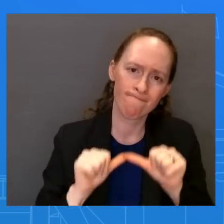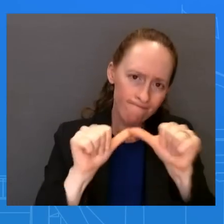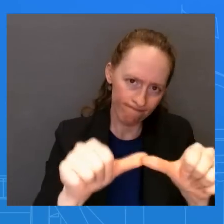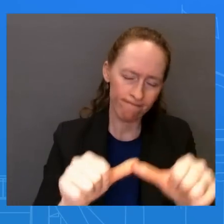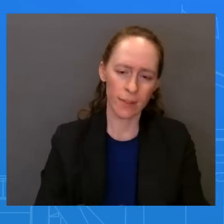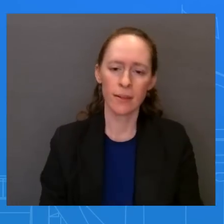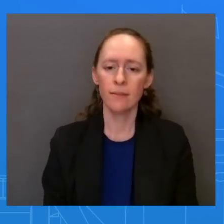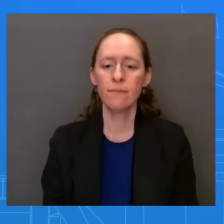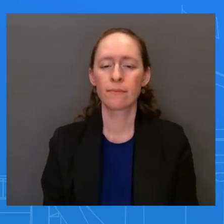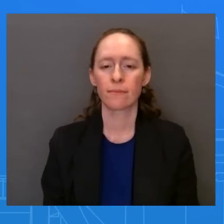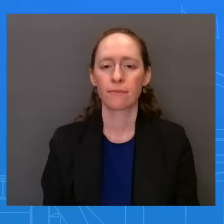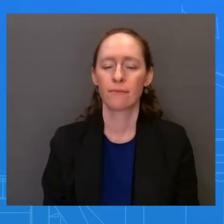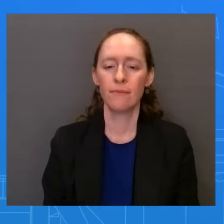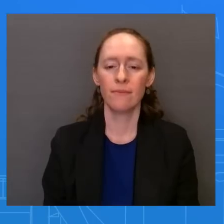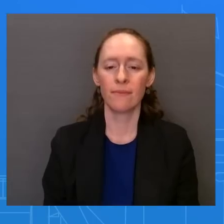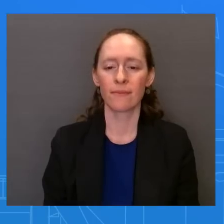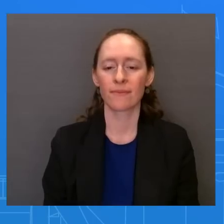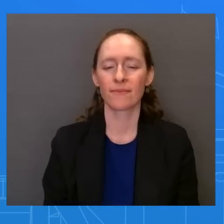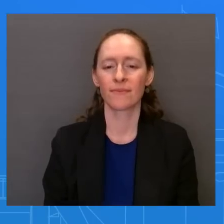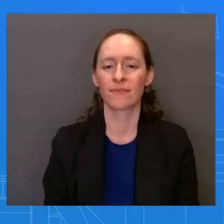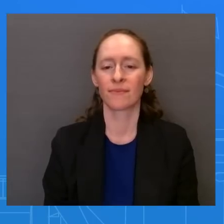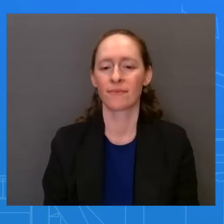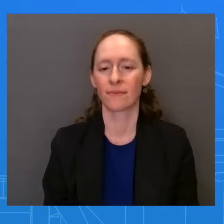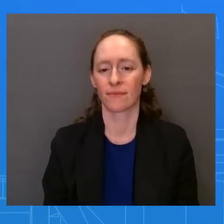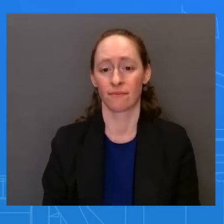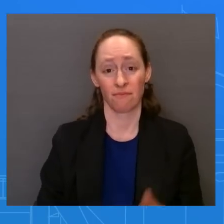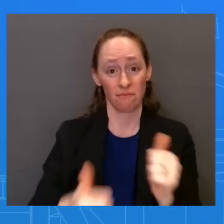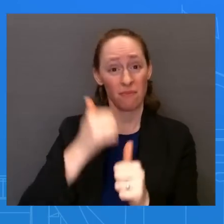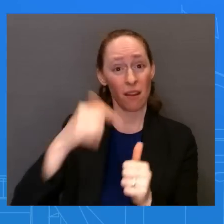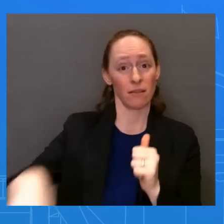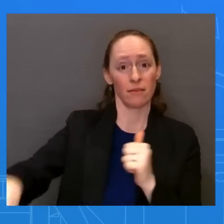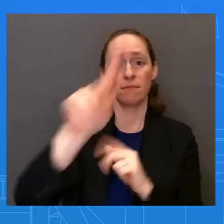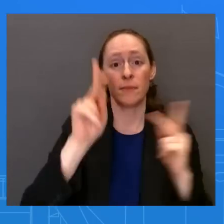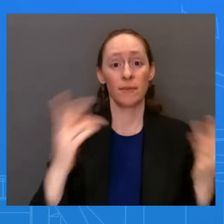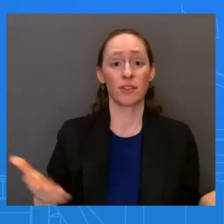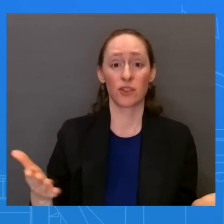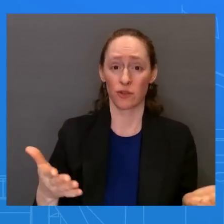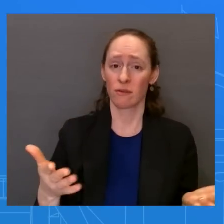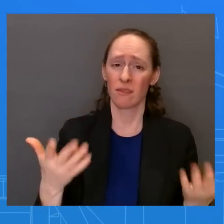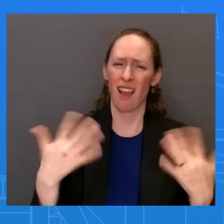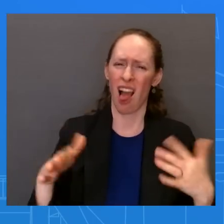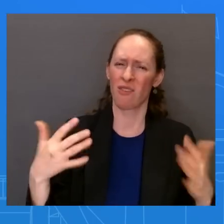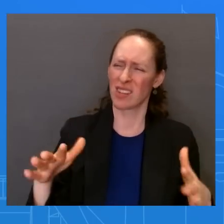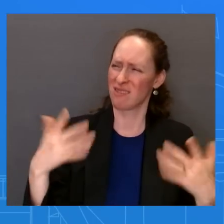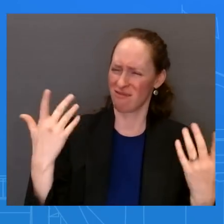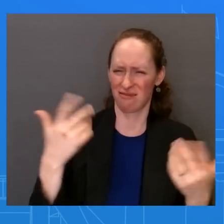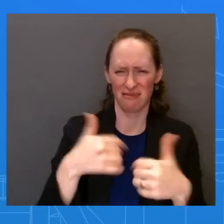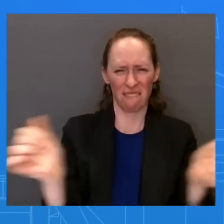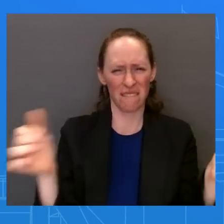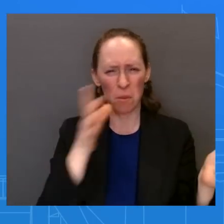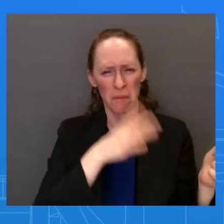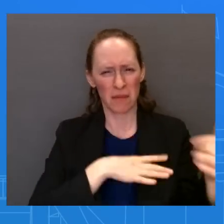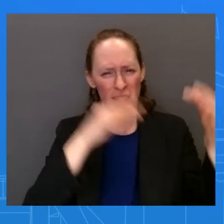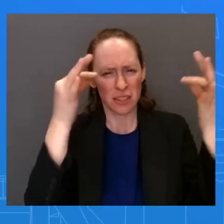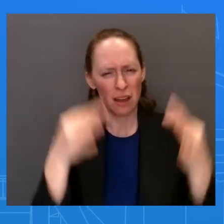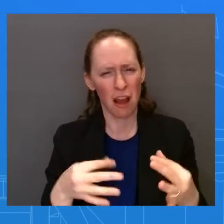to make decisions about their own lives and healthcare, and that those decisions should not -- should never be --